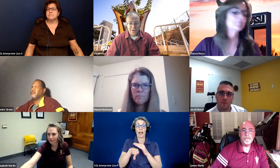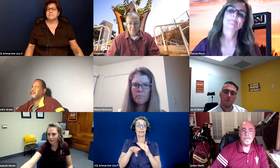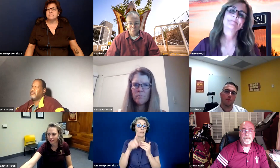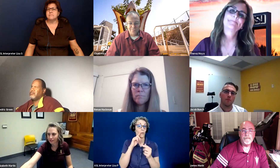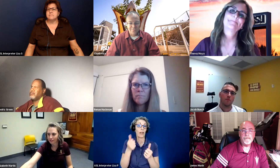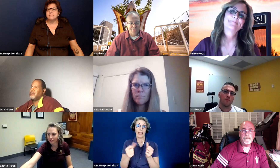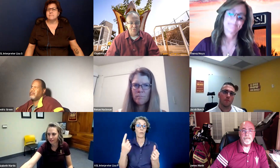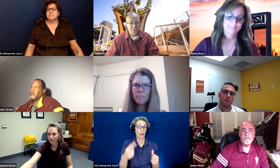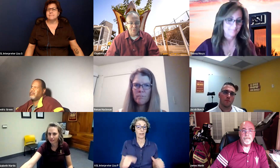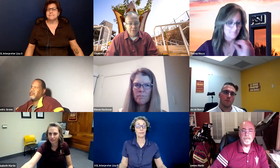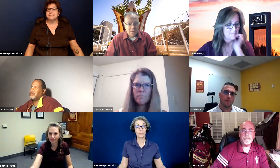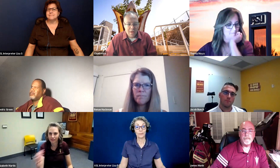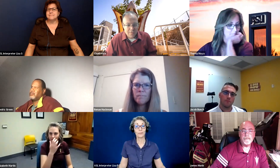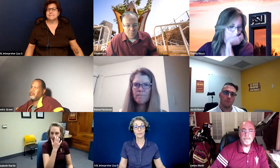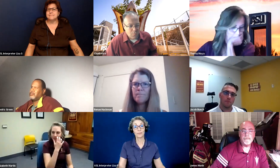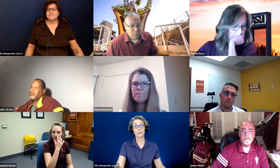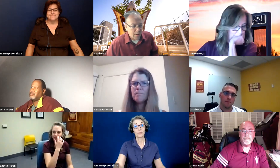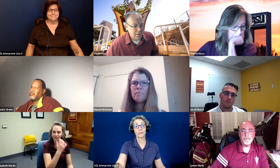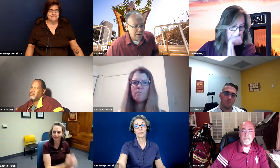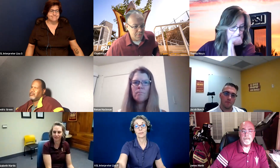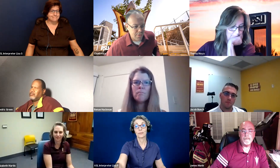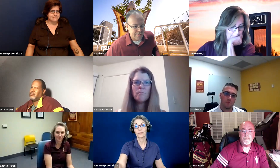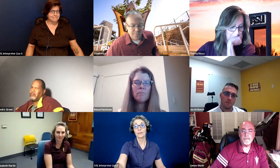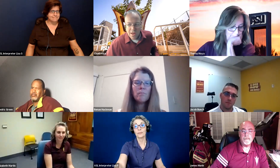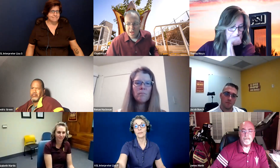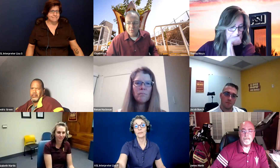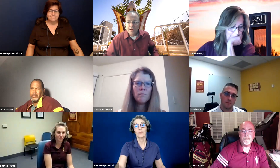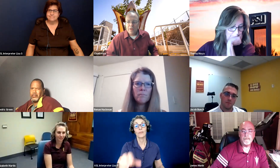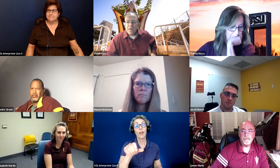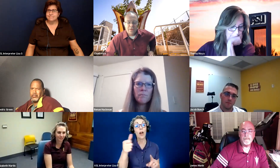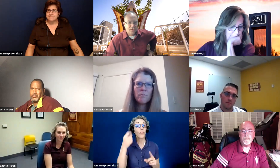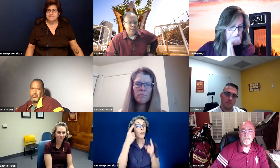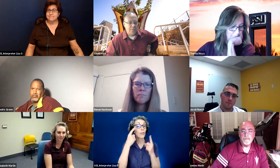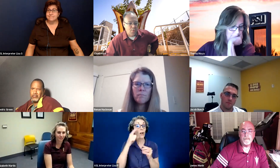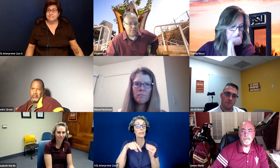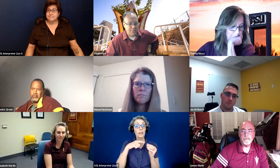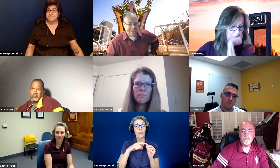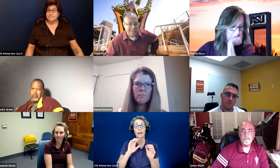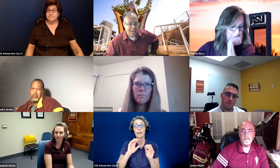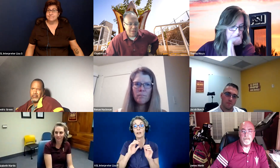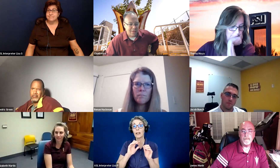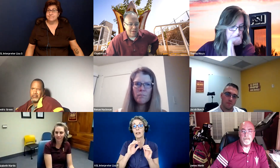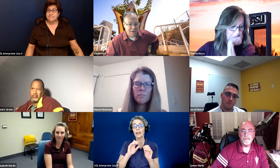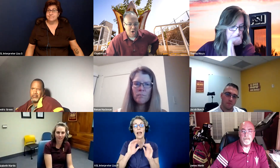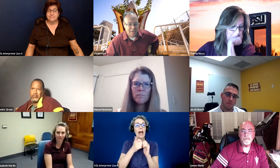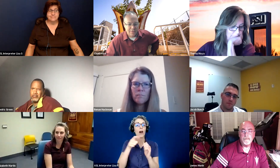Right. Thank you, Jim. Any other thoughts about how I described the importance of the ADA and the hydrant?